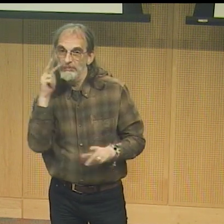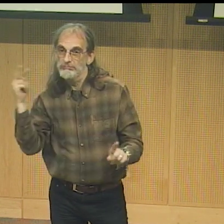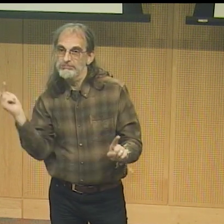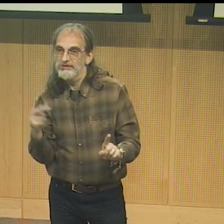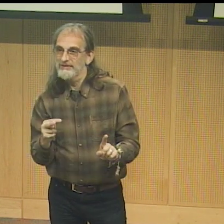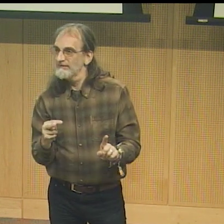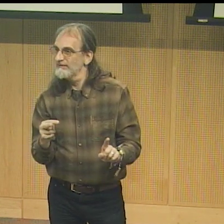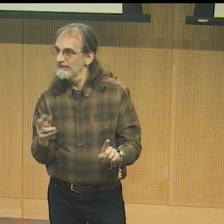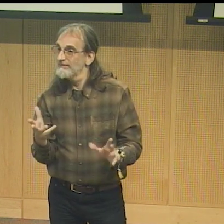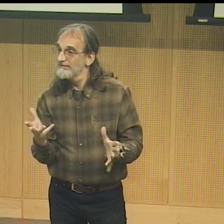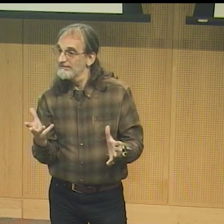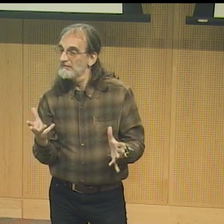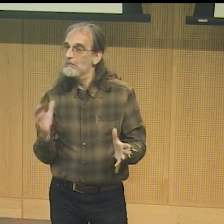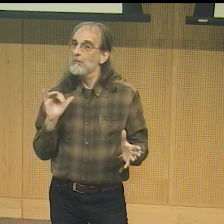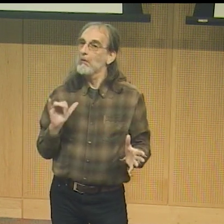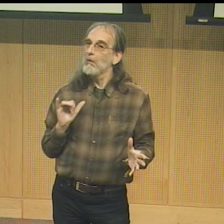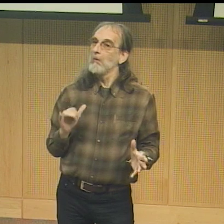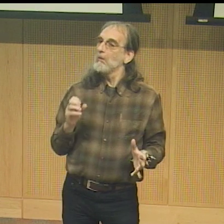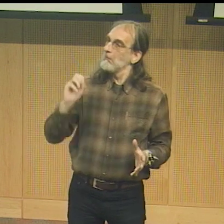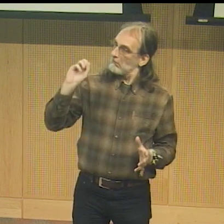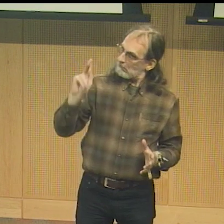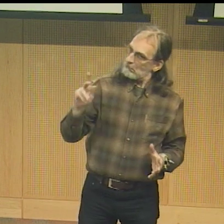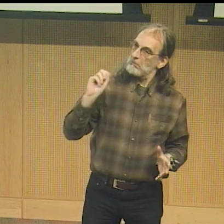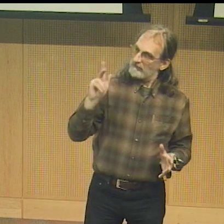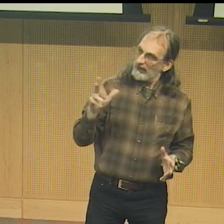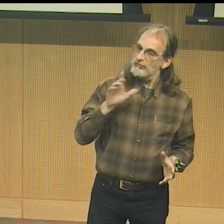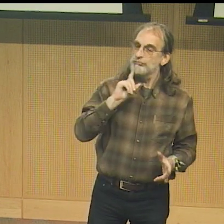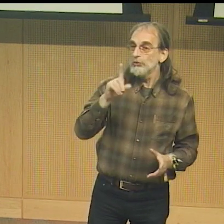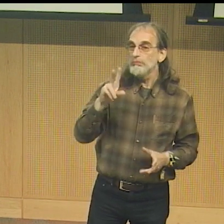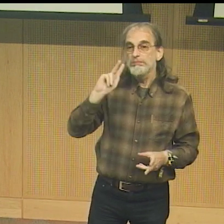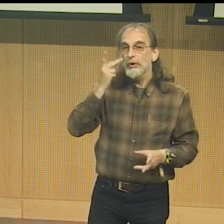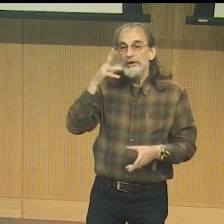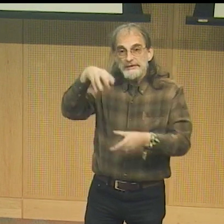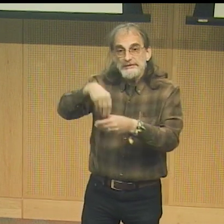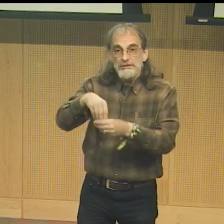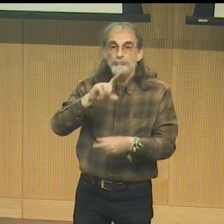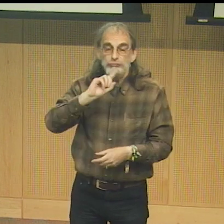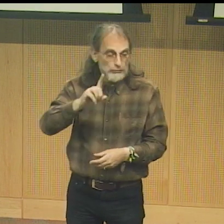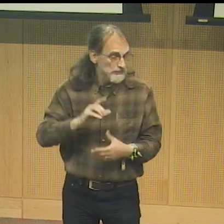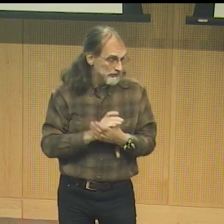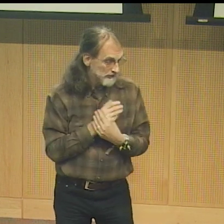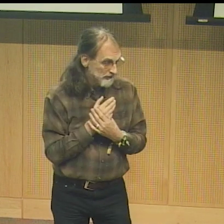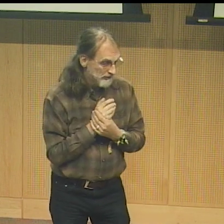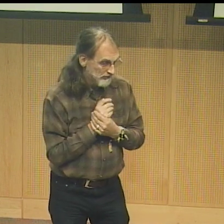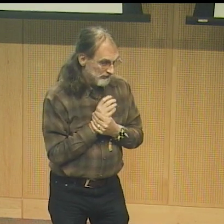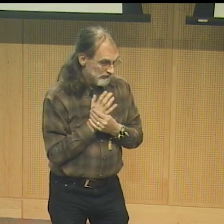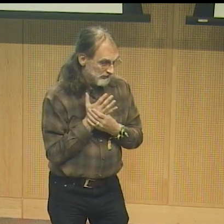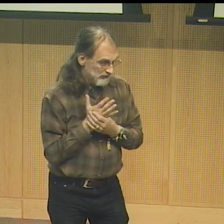a political lens, and it helps communities become more politically connected.